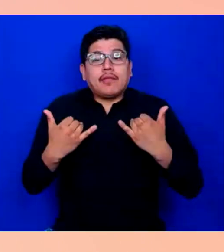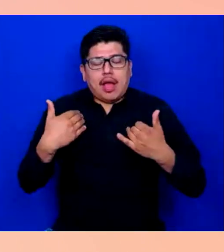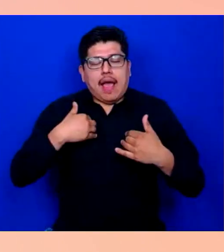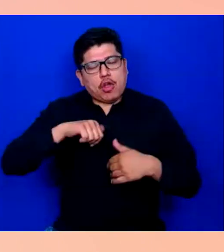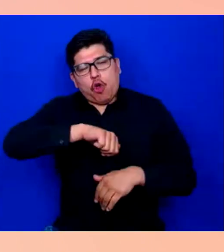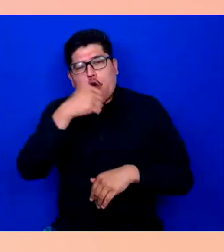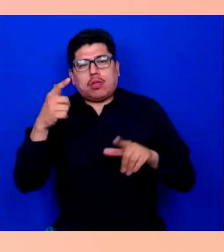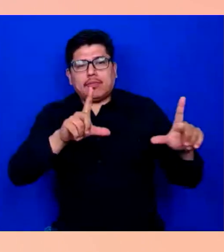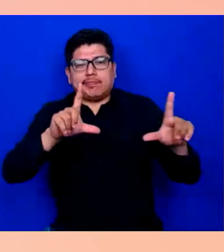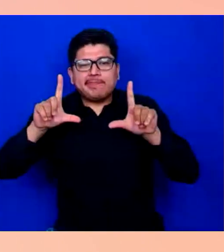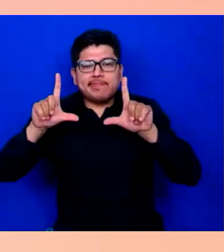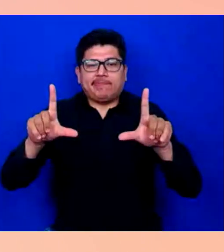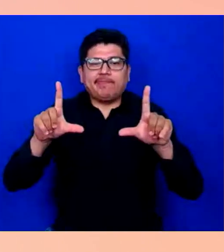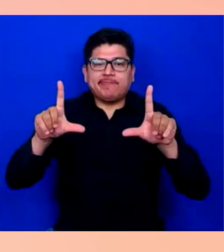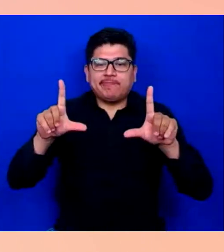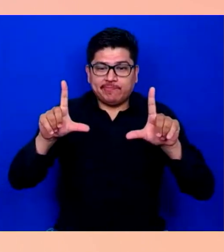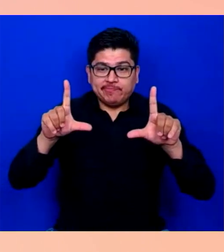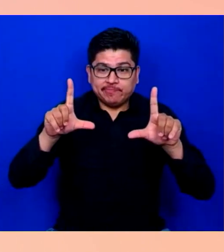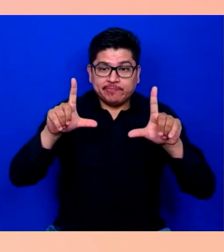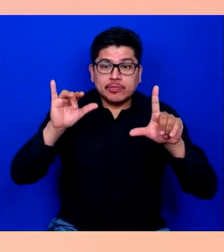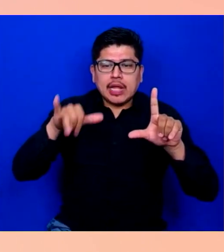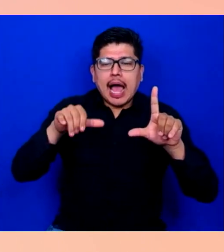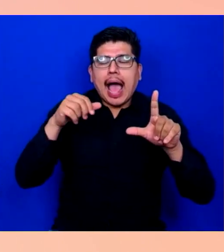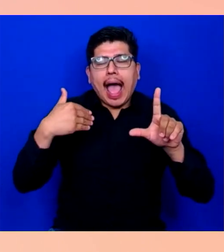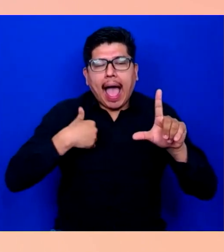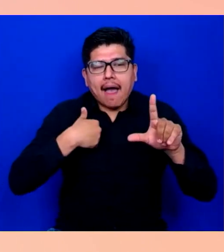but I can't remember the keyboard shortcut to pull up the error window.